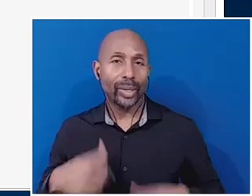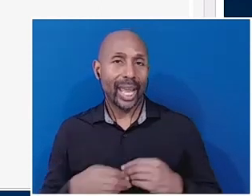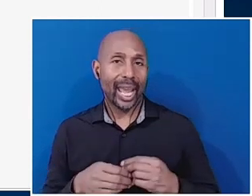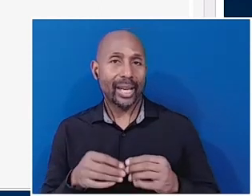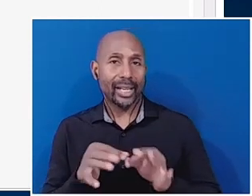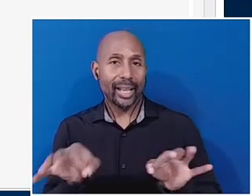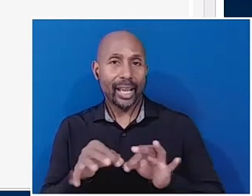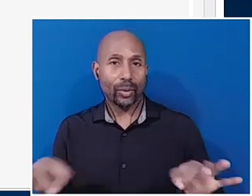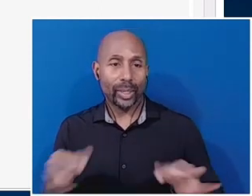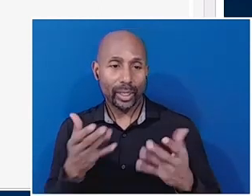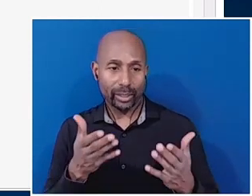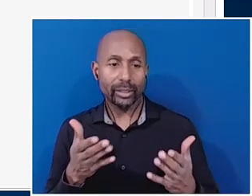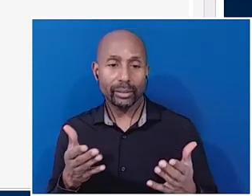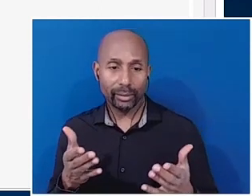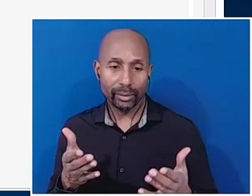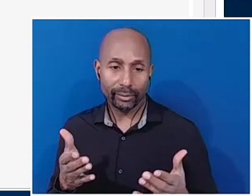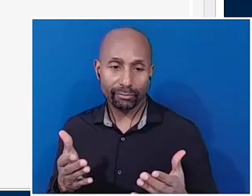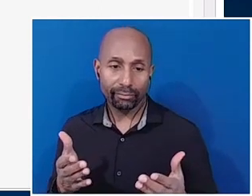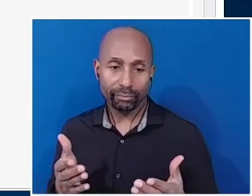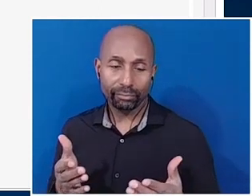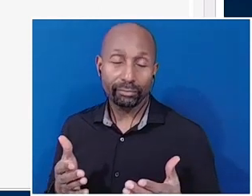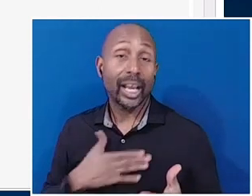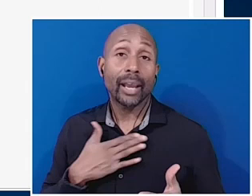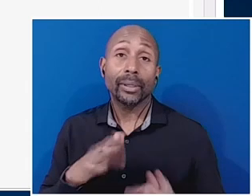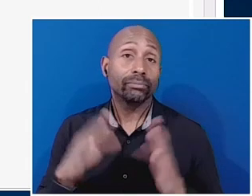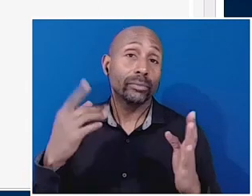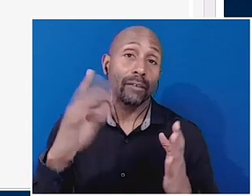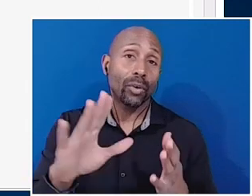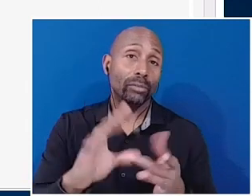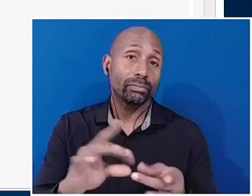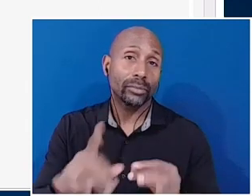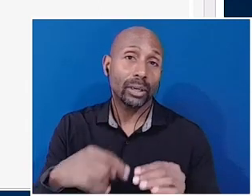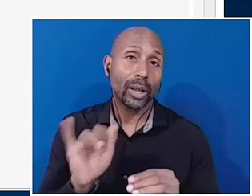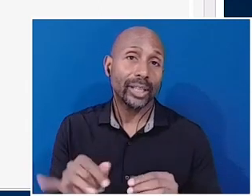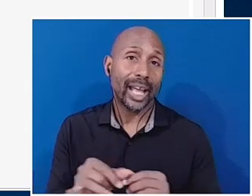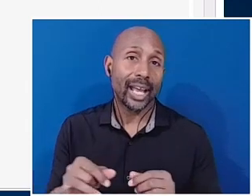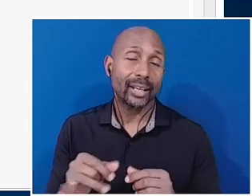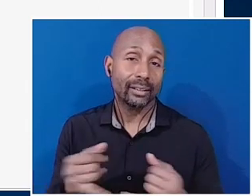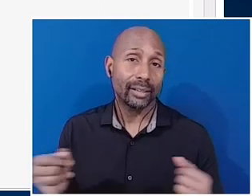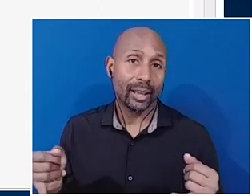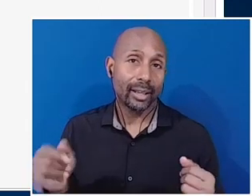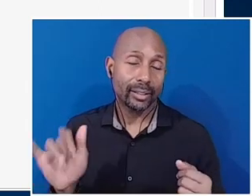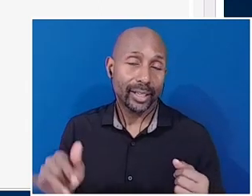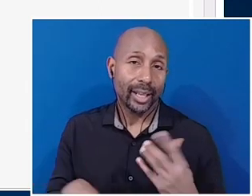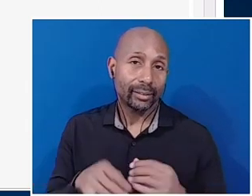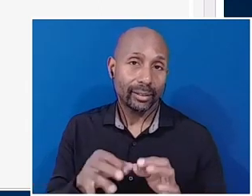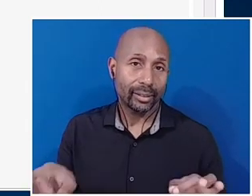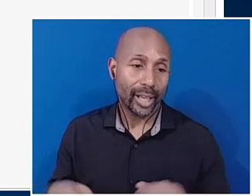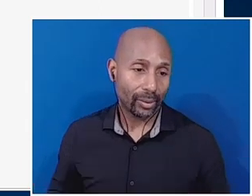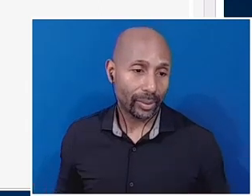I'm happy to get some thoughts on that language. And that kind of takes us to the